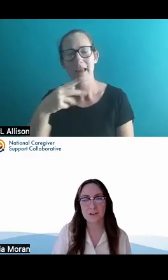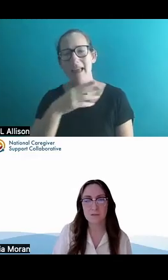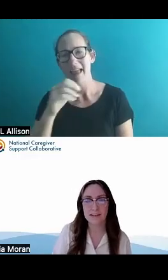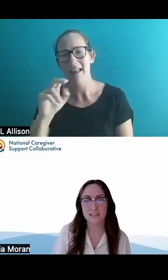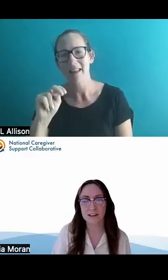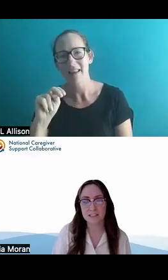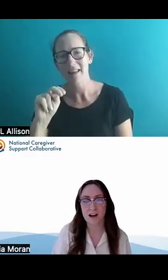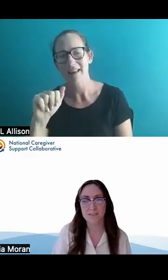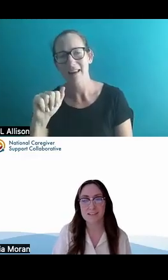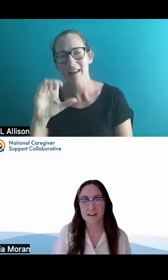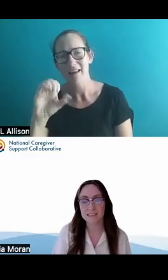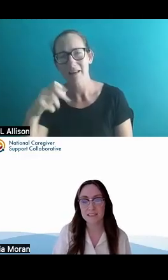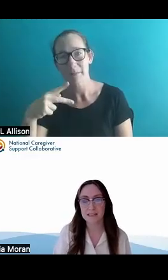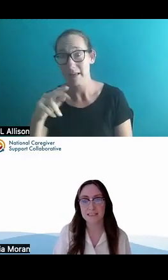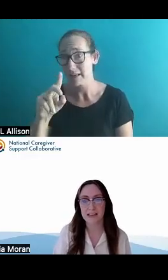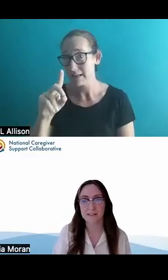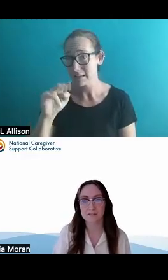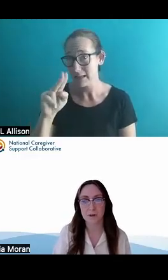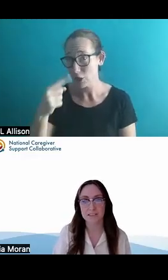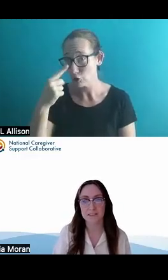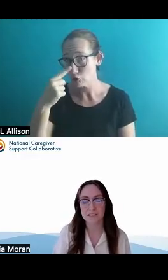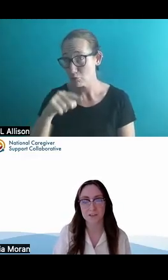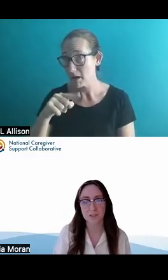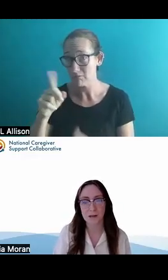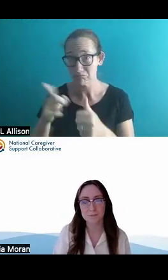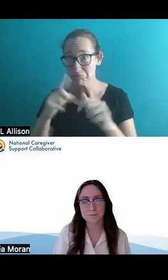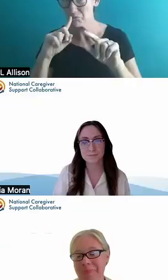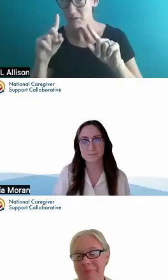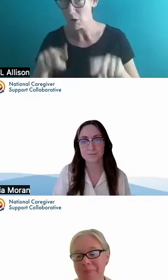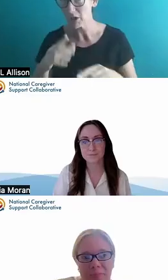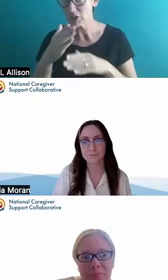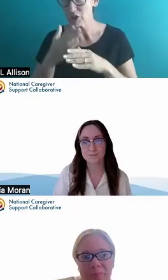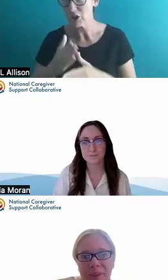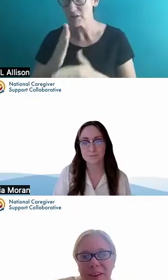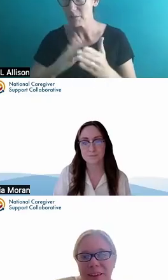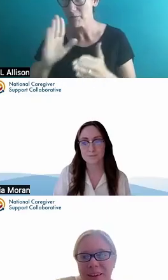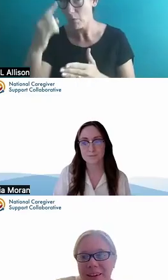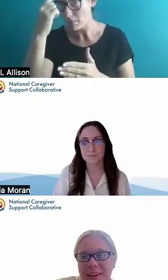would you mind starting us off and sharing some insight in response to this first one?